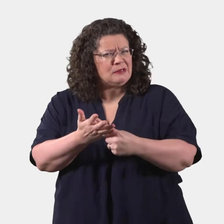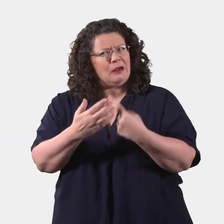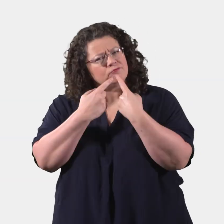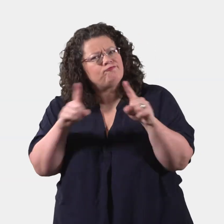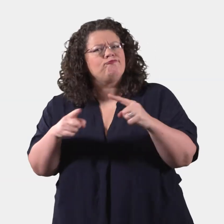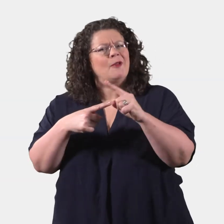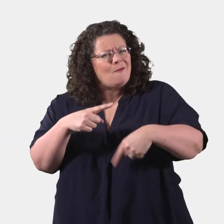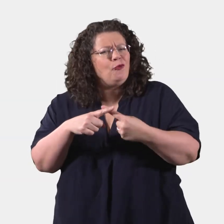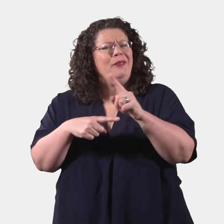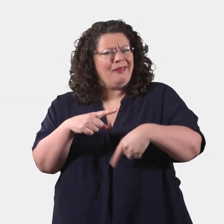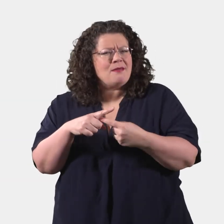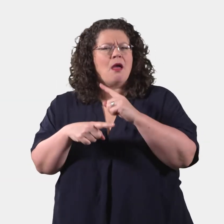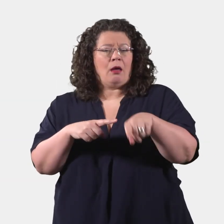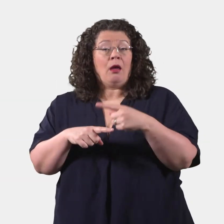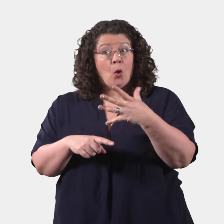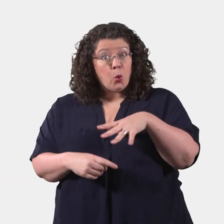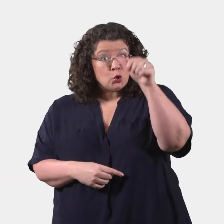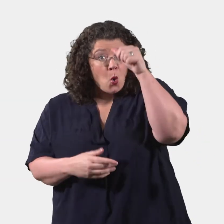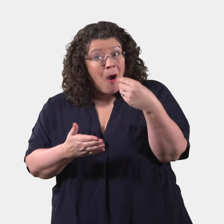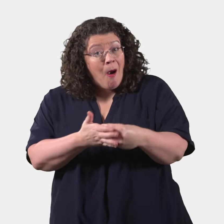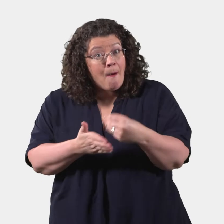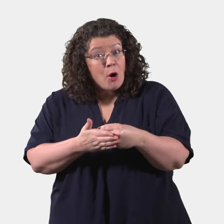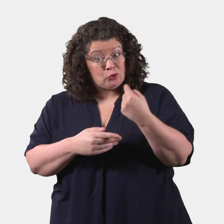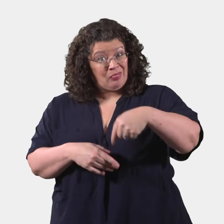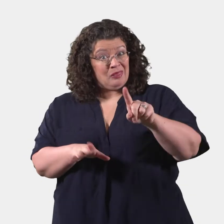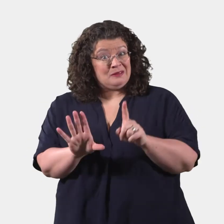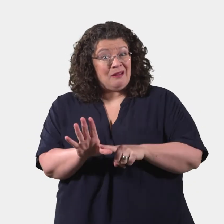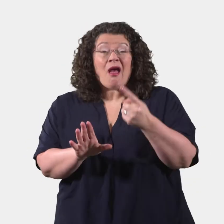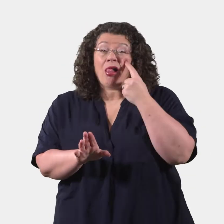If you want to know how much Carer's Allowance is this year, see the description box below.